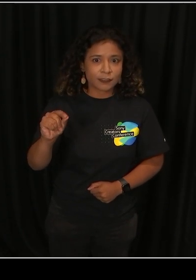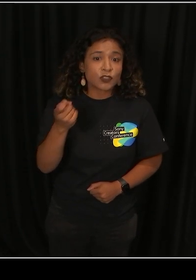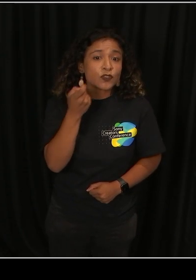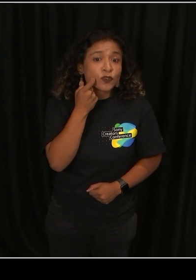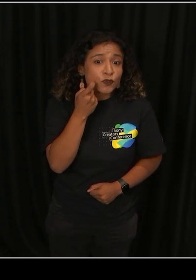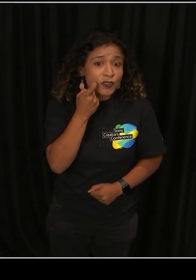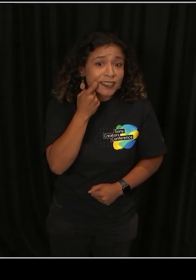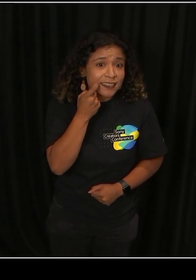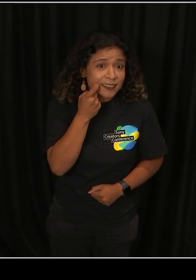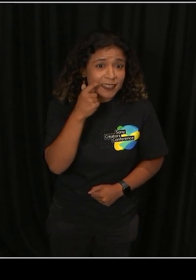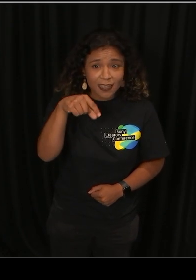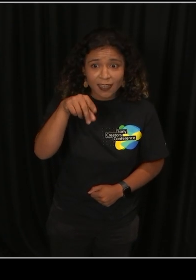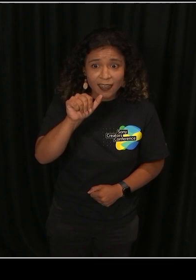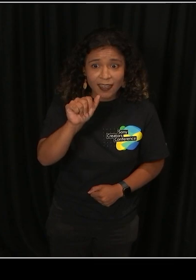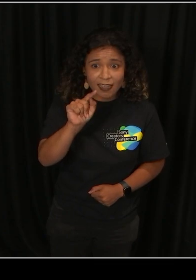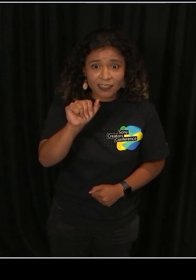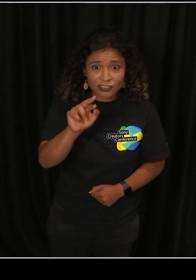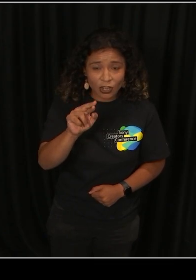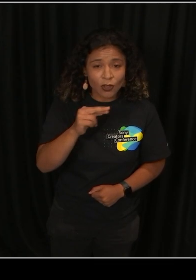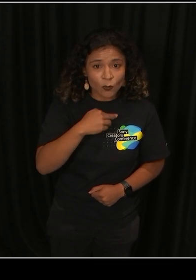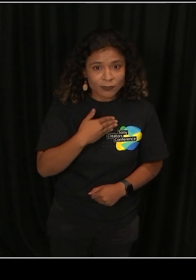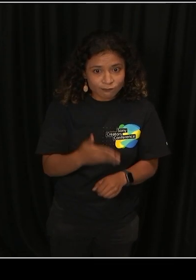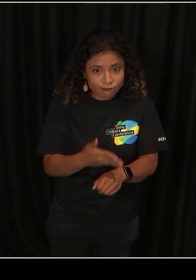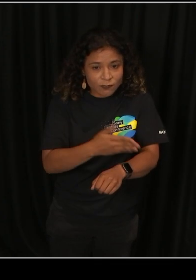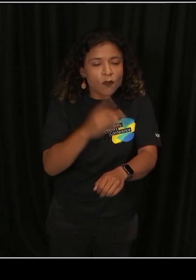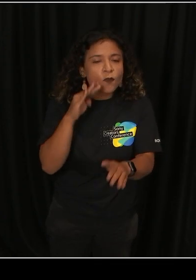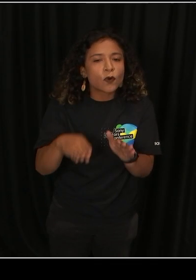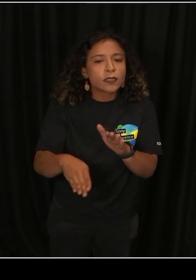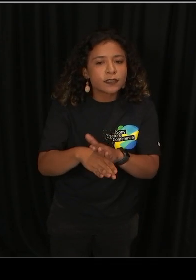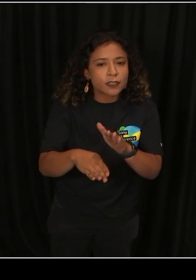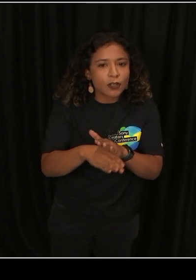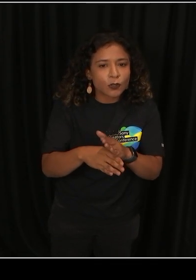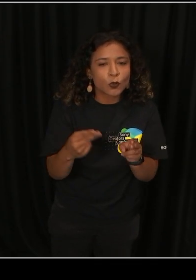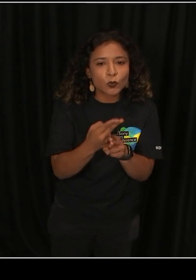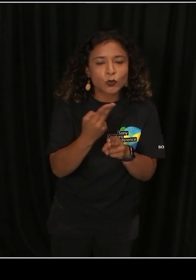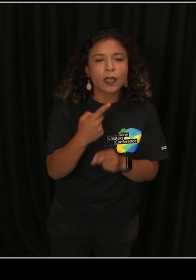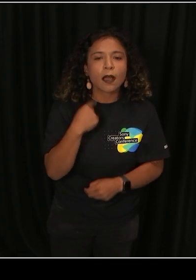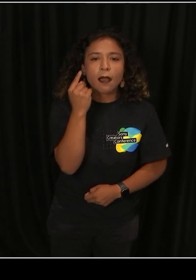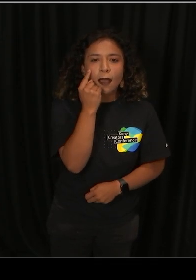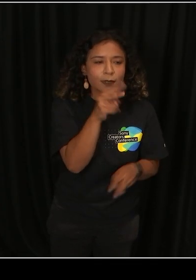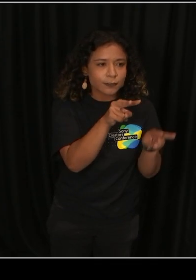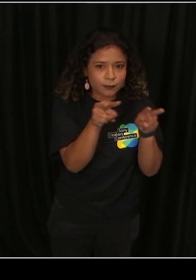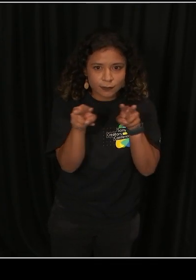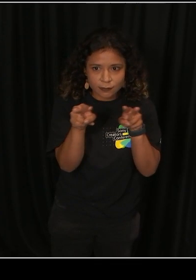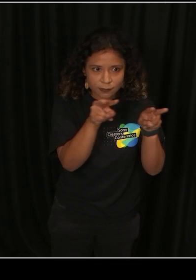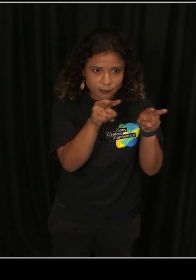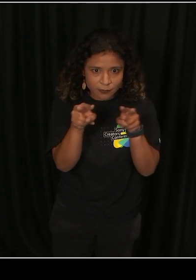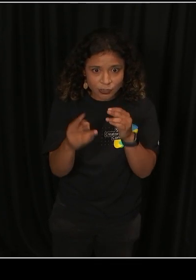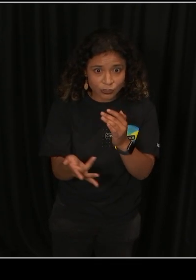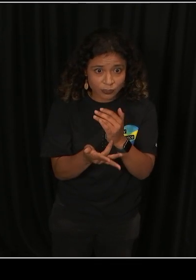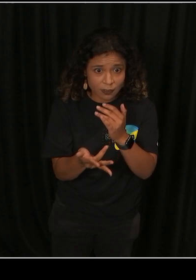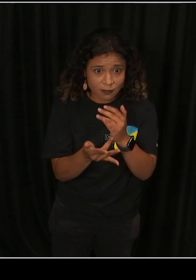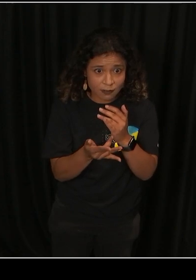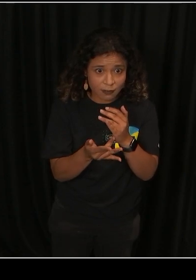we revolutionized the calling of offsides in soccer using our optical based tracking technology to automatically detect offside players